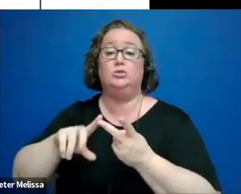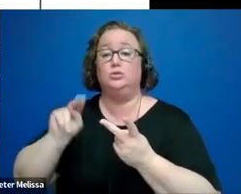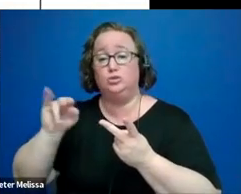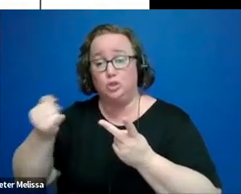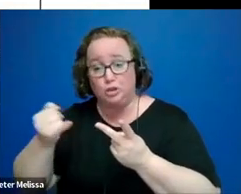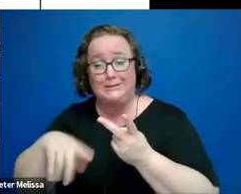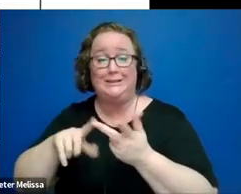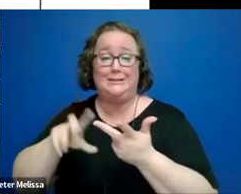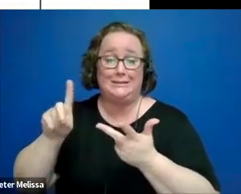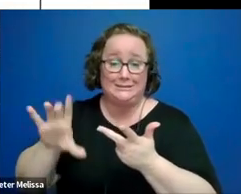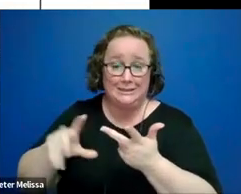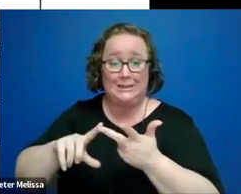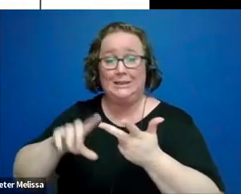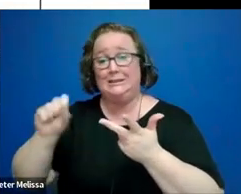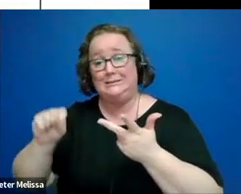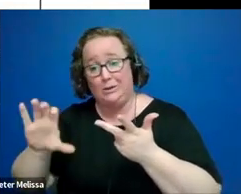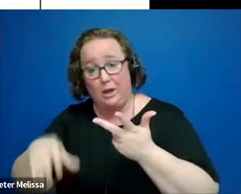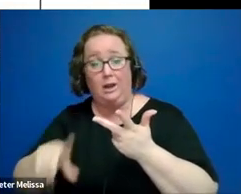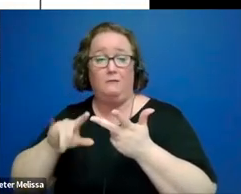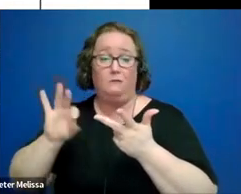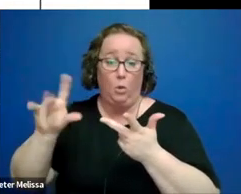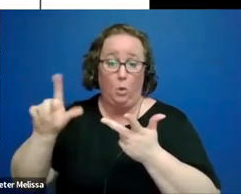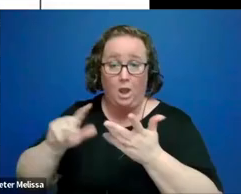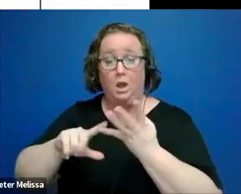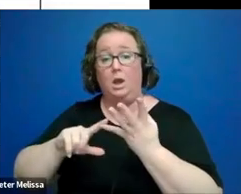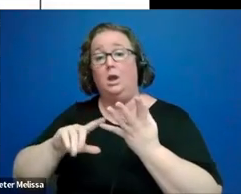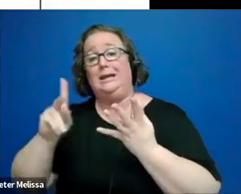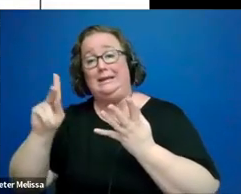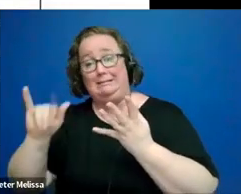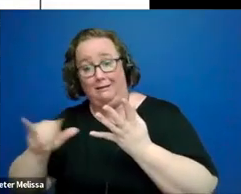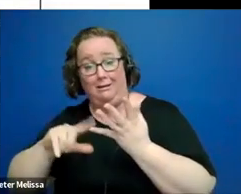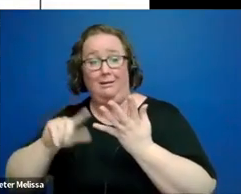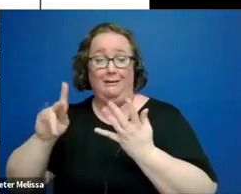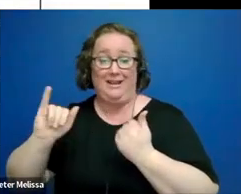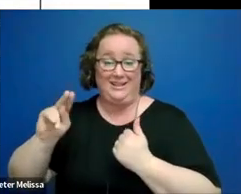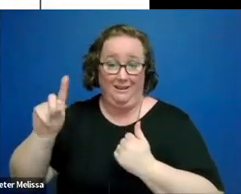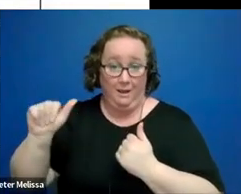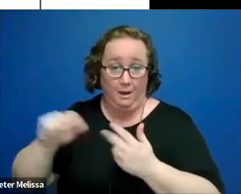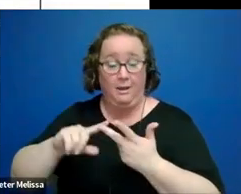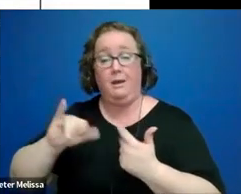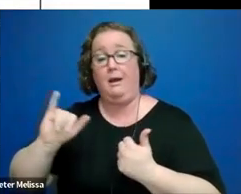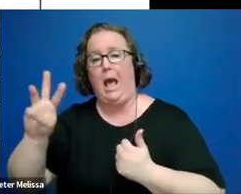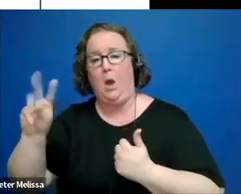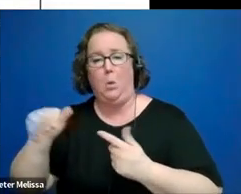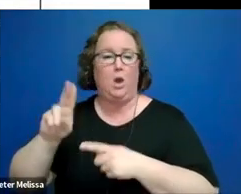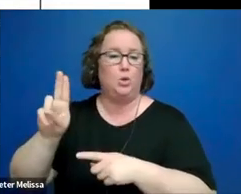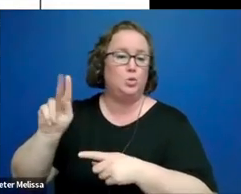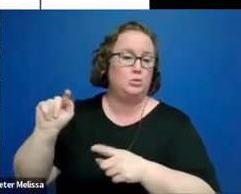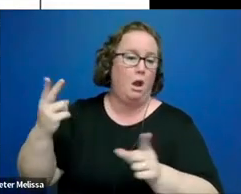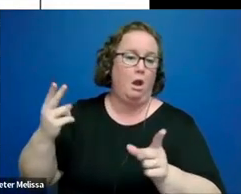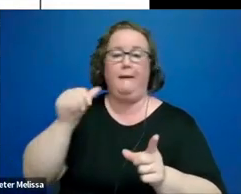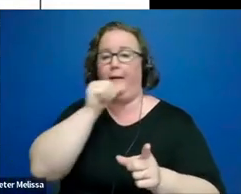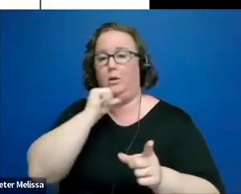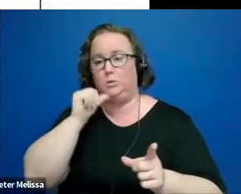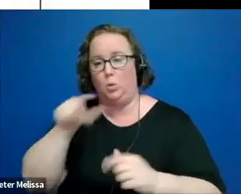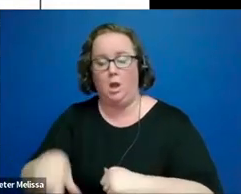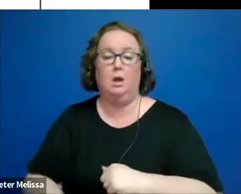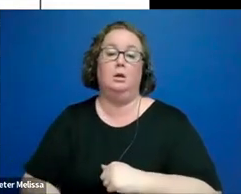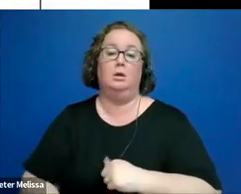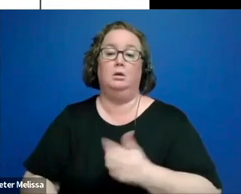D.C., South Carolina, Florida, Kentucky, Indiana, Iowa, Utah, and Arizona. There are also concerns